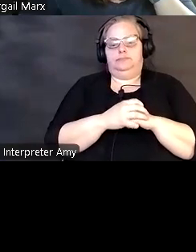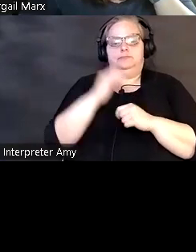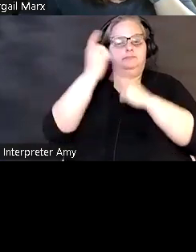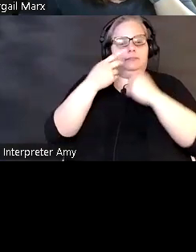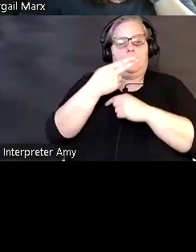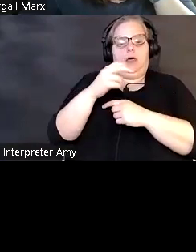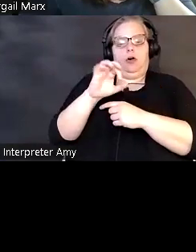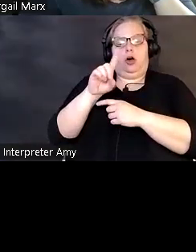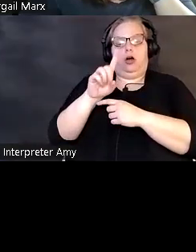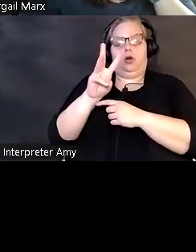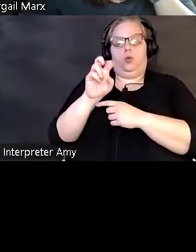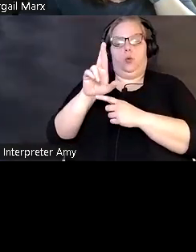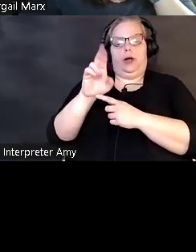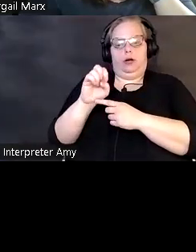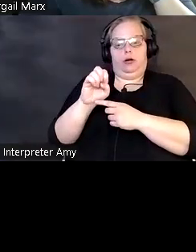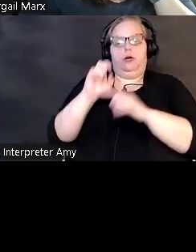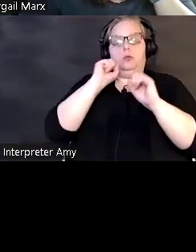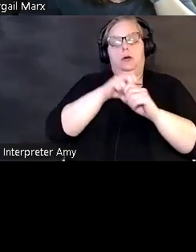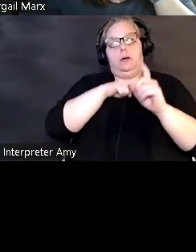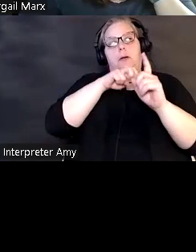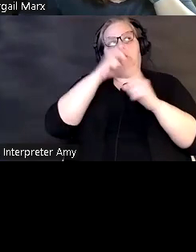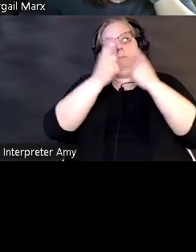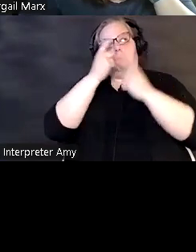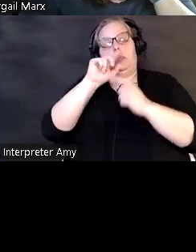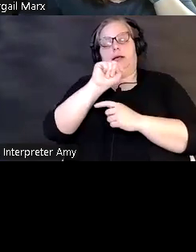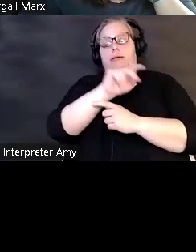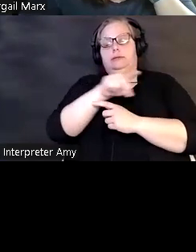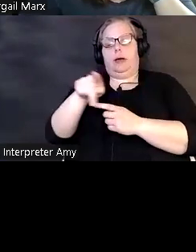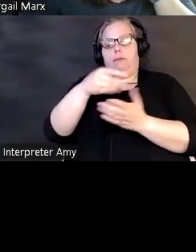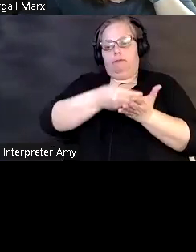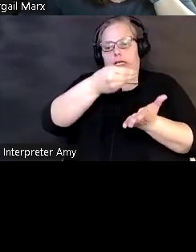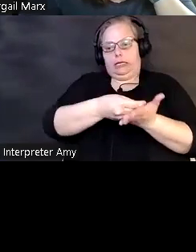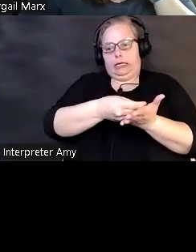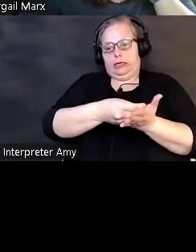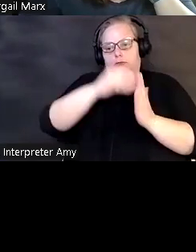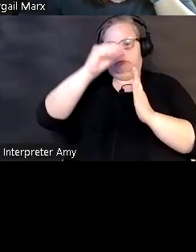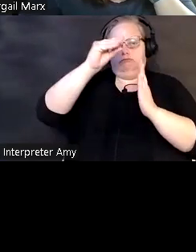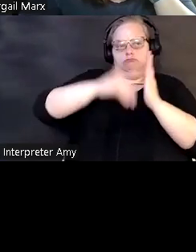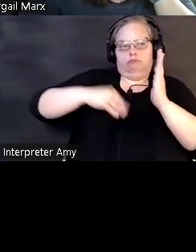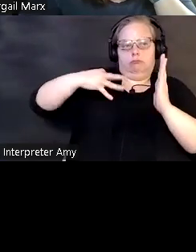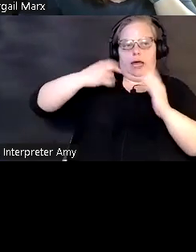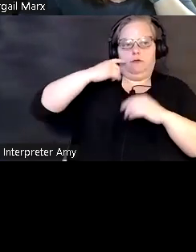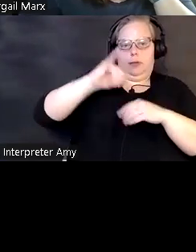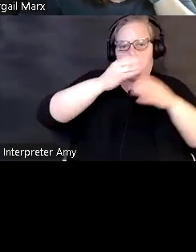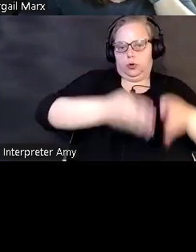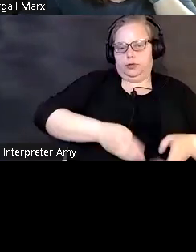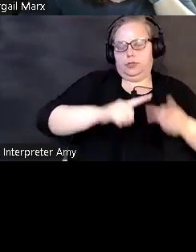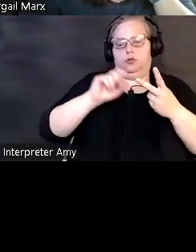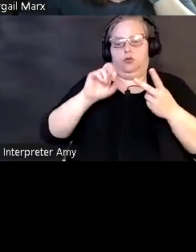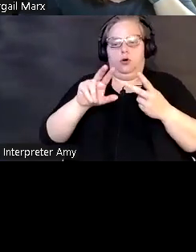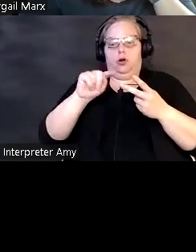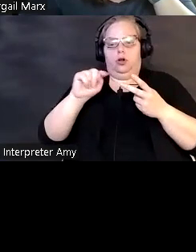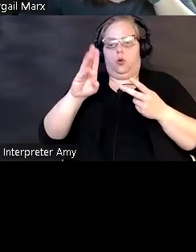could look at TEPP funding for this individual. We could also look at -- Toby Dynavox has their